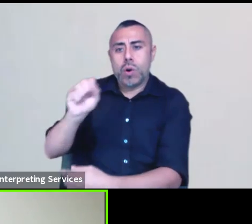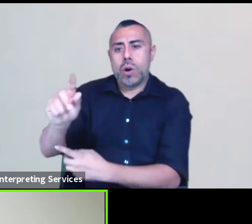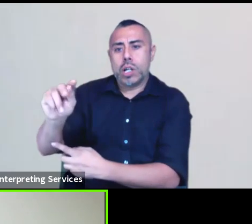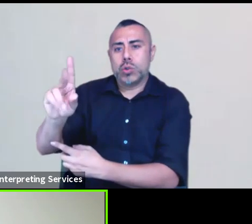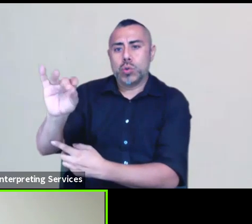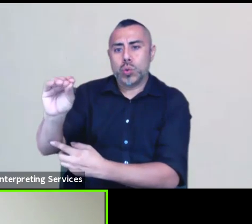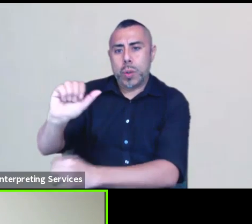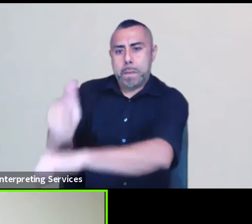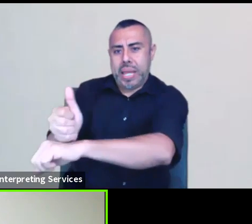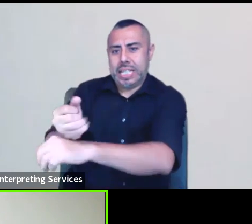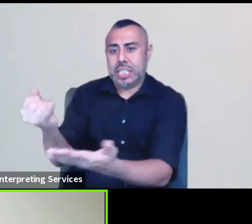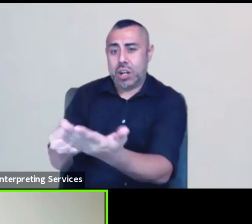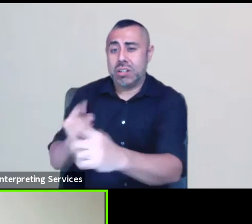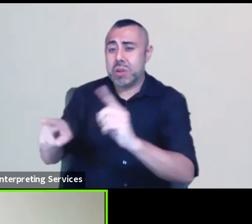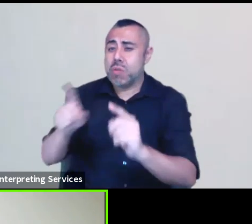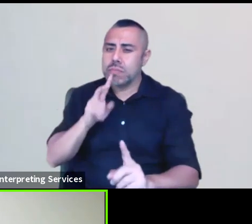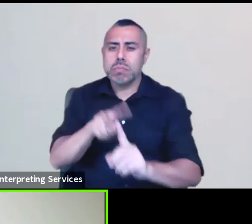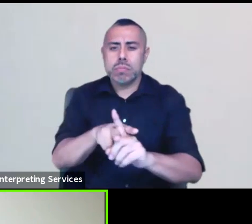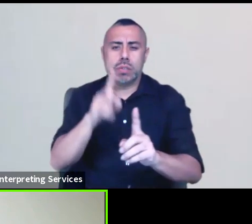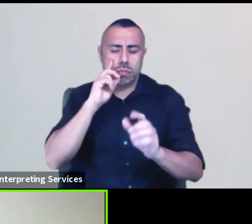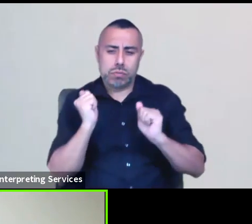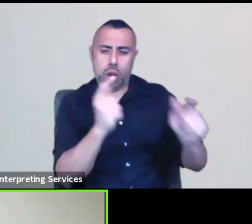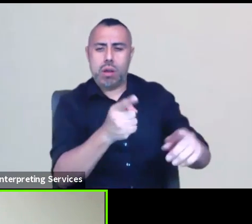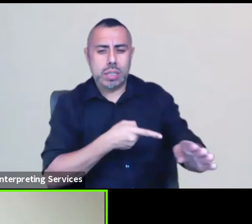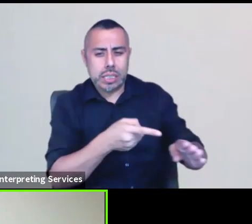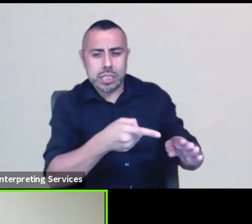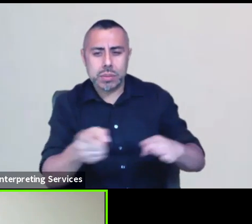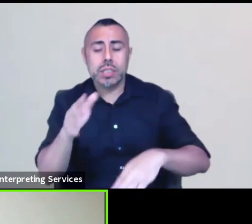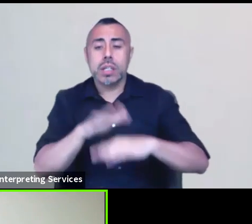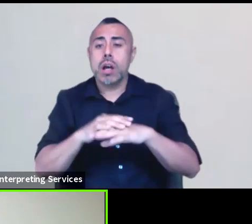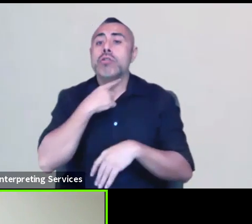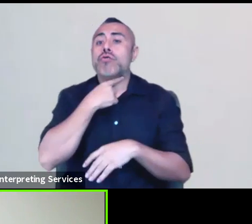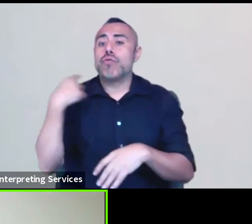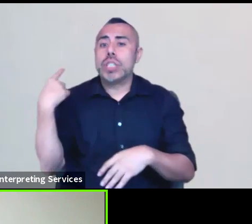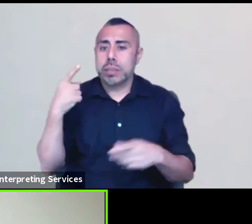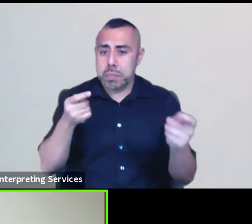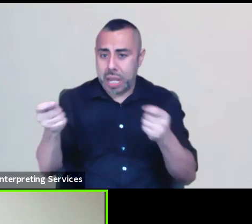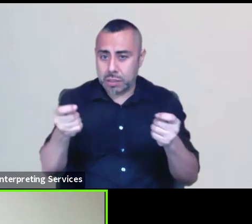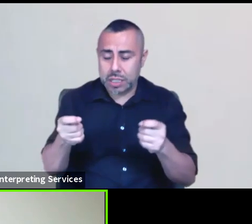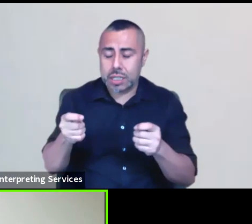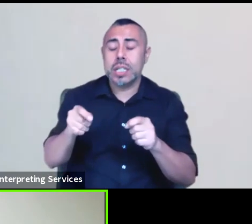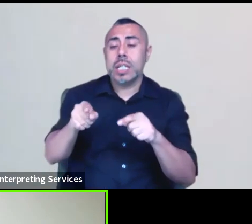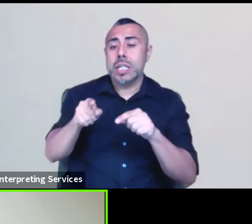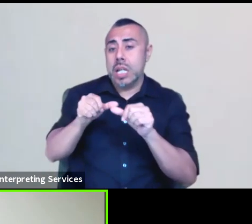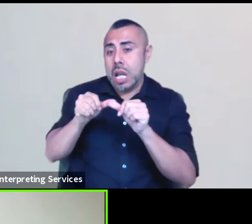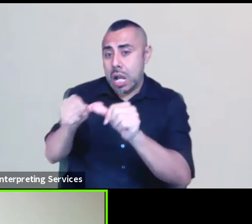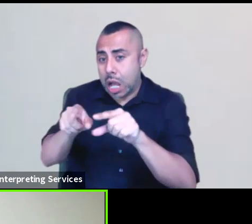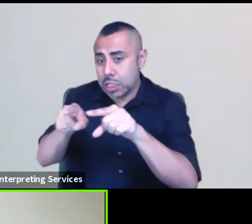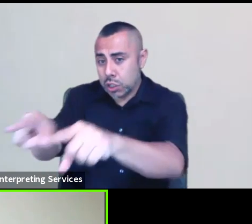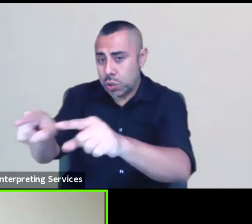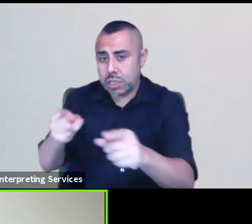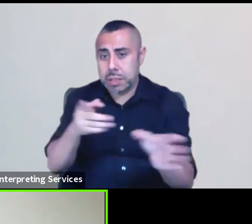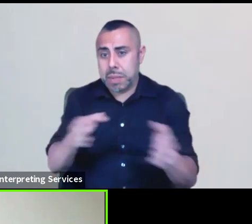in all disciplines on risk management and continuity planning. We are linking to those and any additional resources